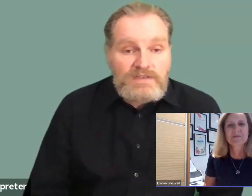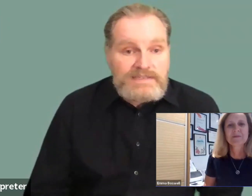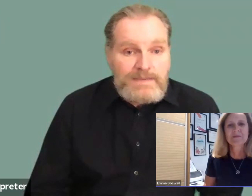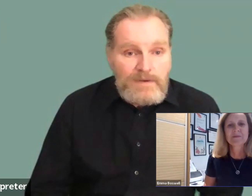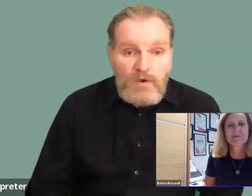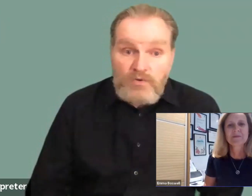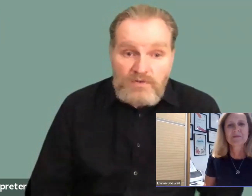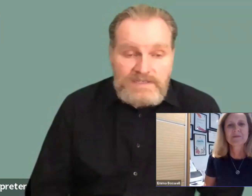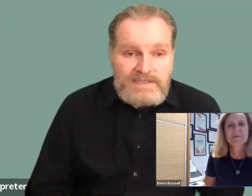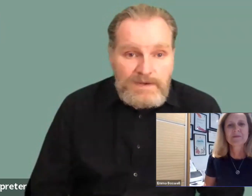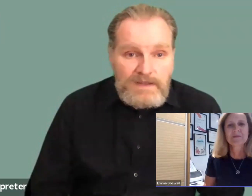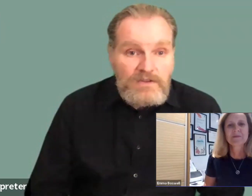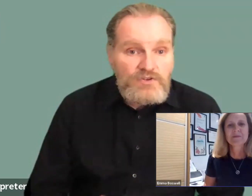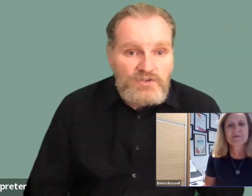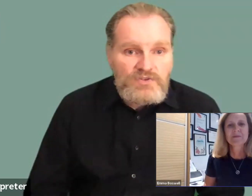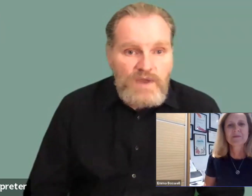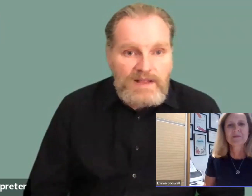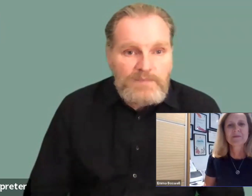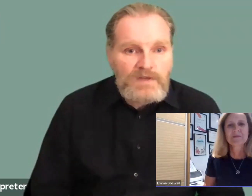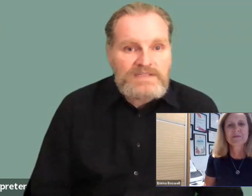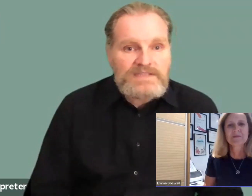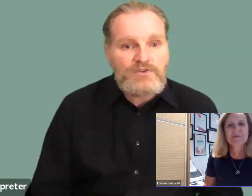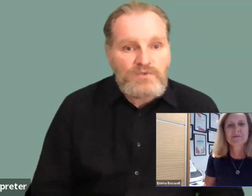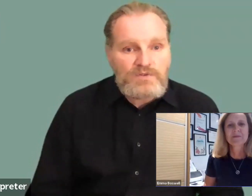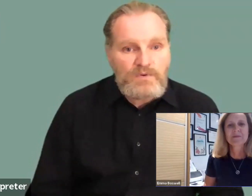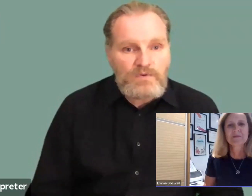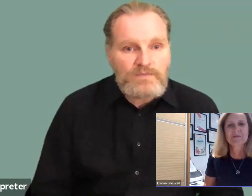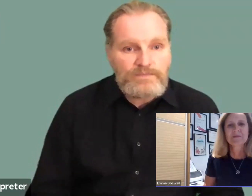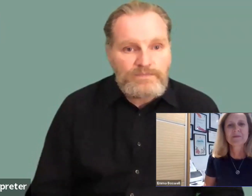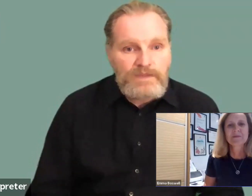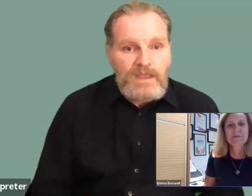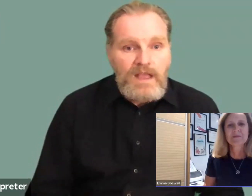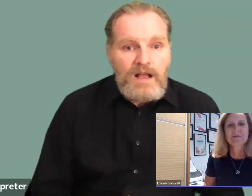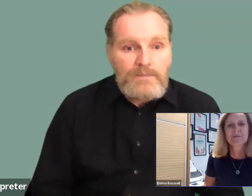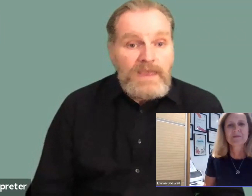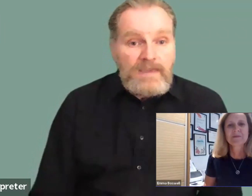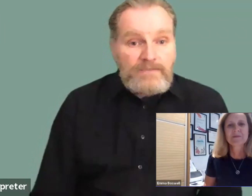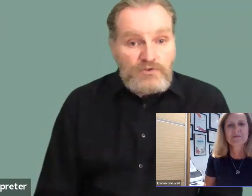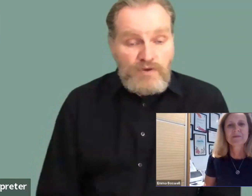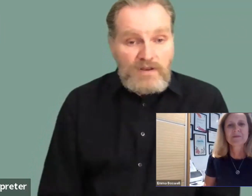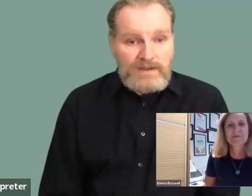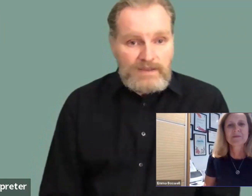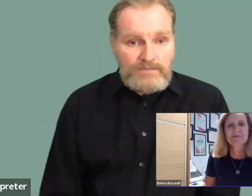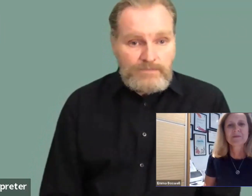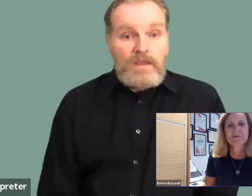that is similar or not dissimilar, just to help you understand yours more. If you're struggling,